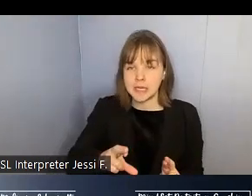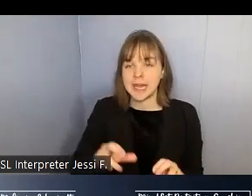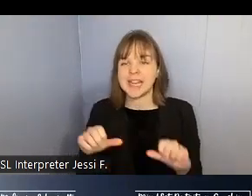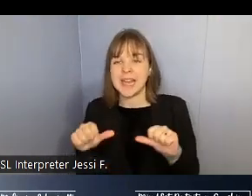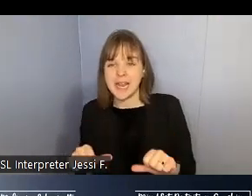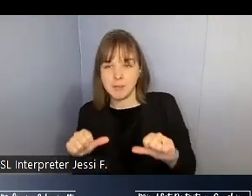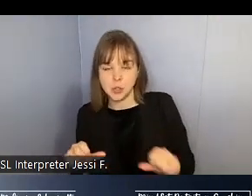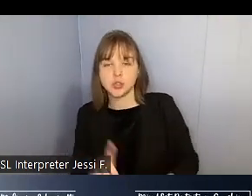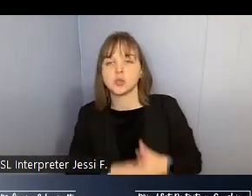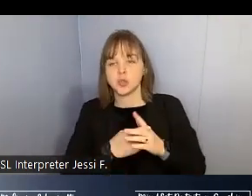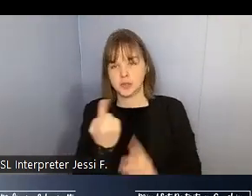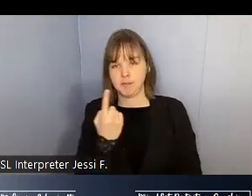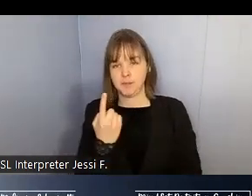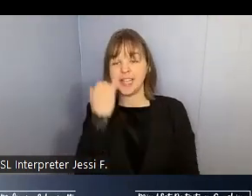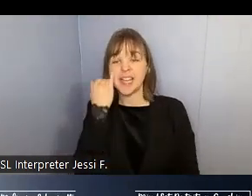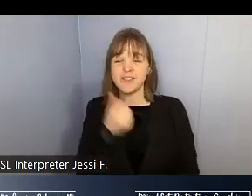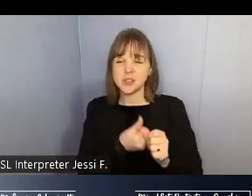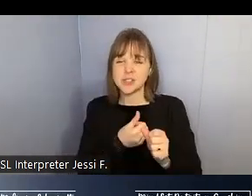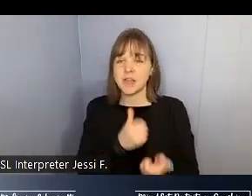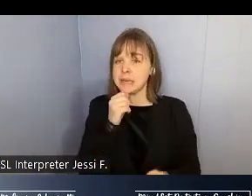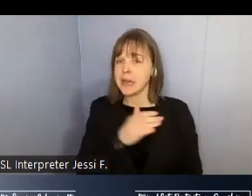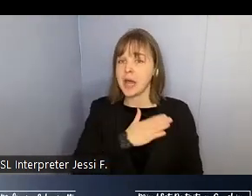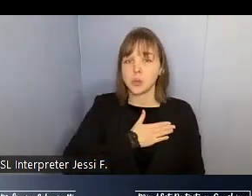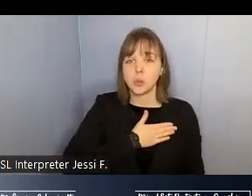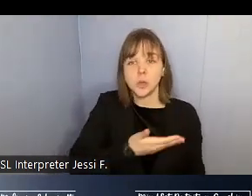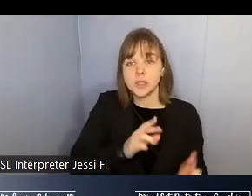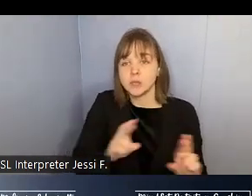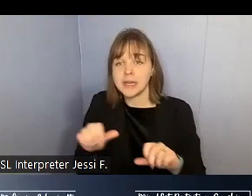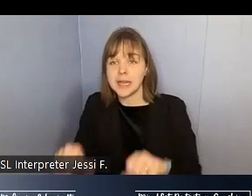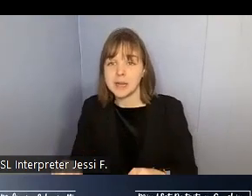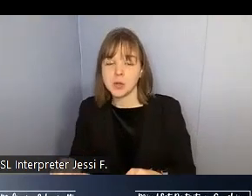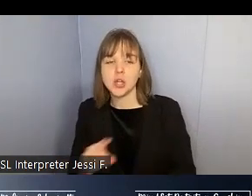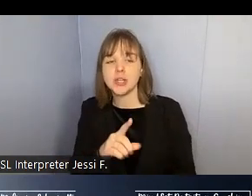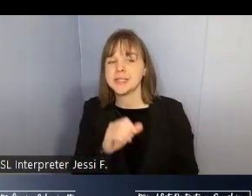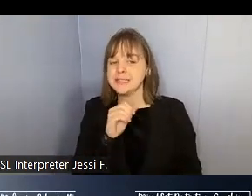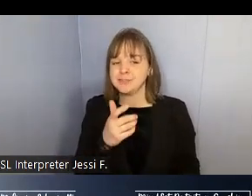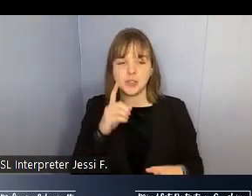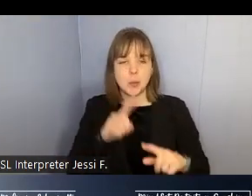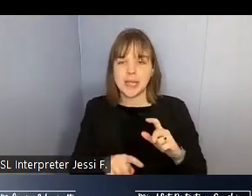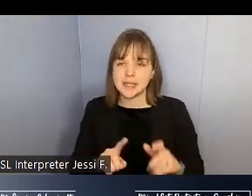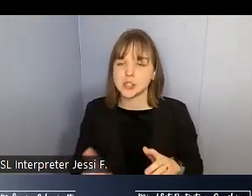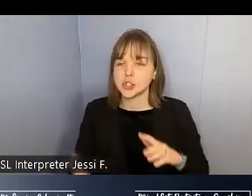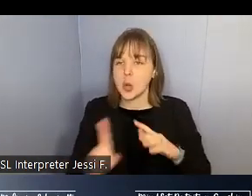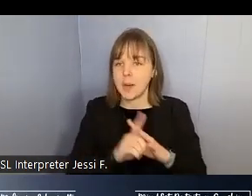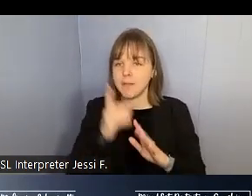to start to dig in and do the work that has to be done consistently and show up in some way every day, it's going